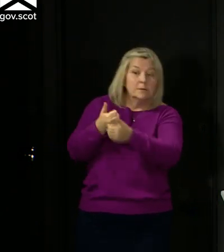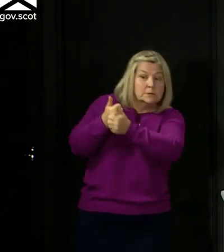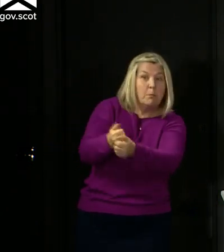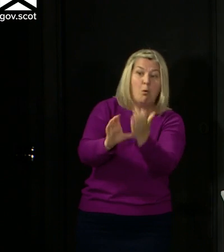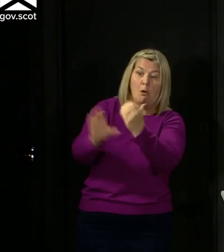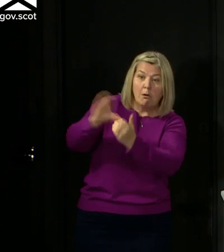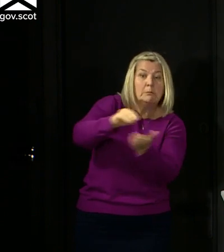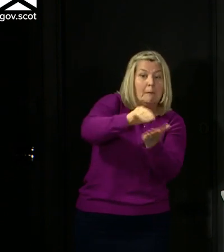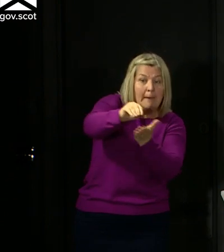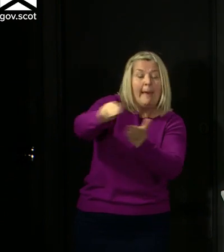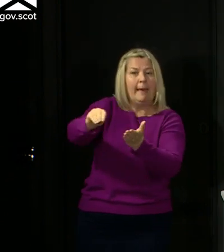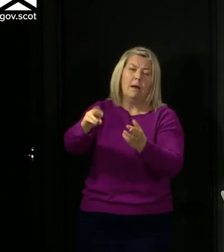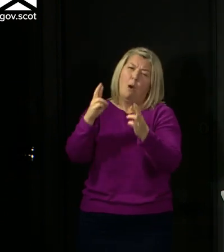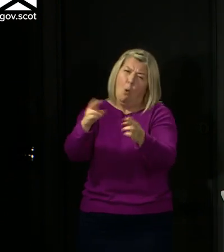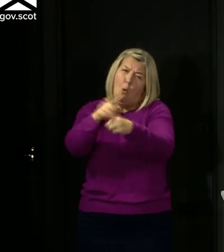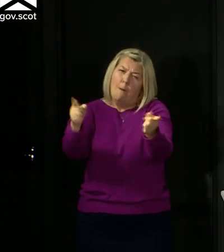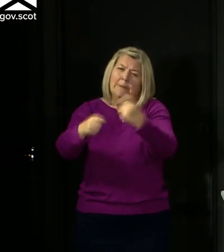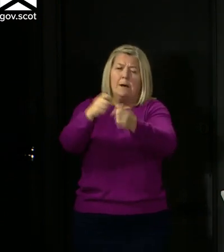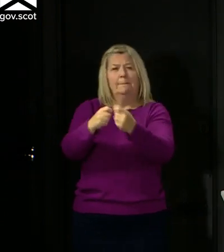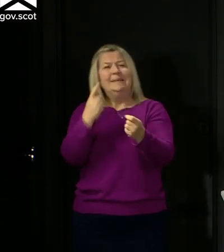to make things a little bit easier for you.